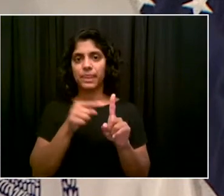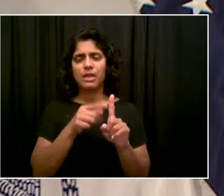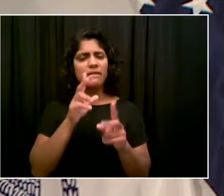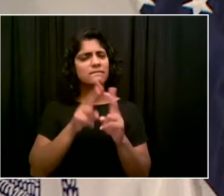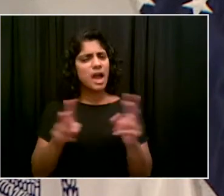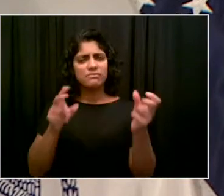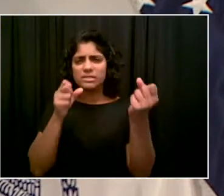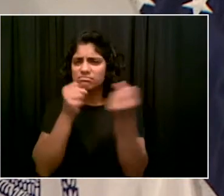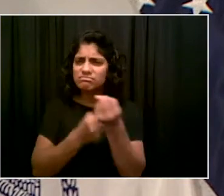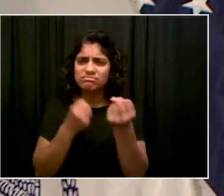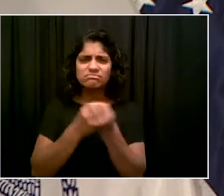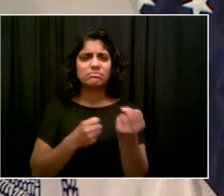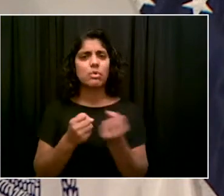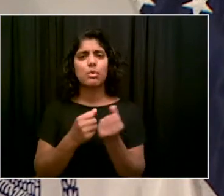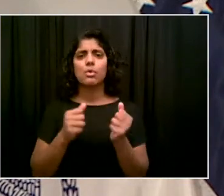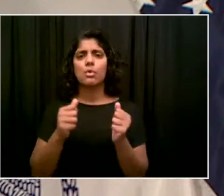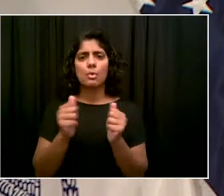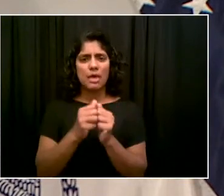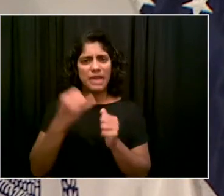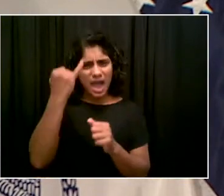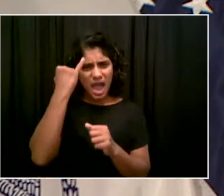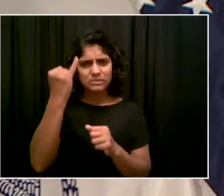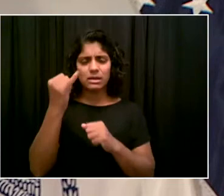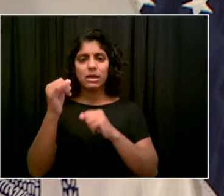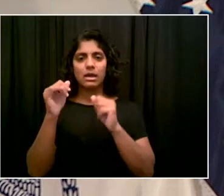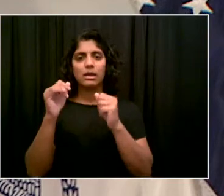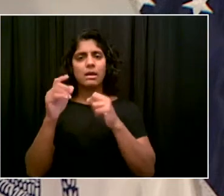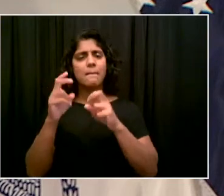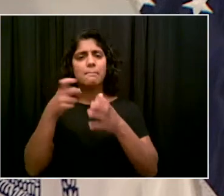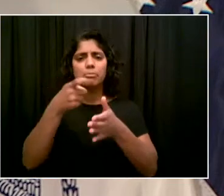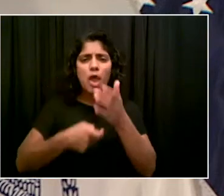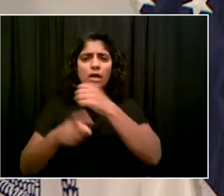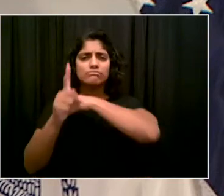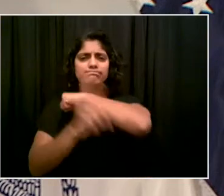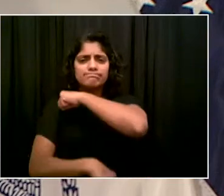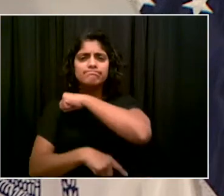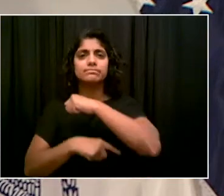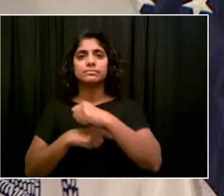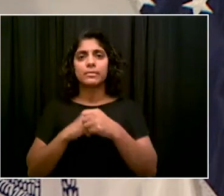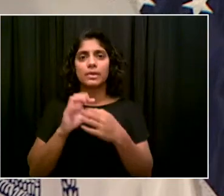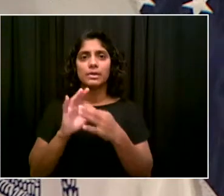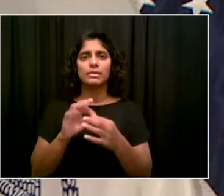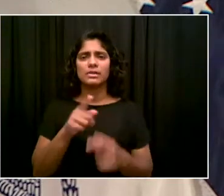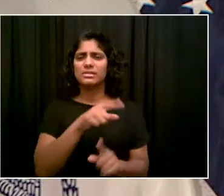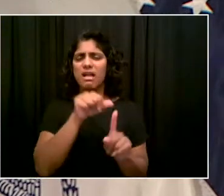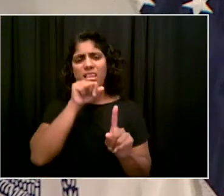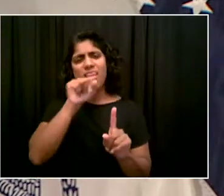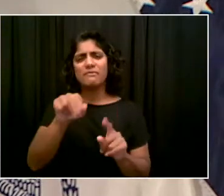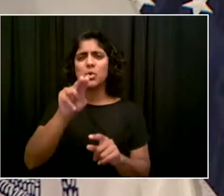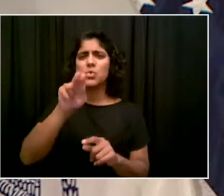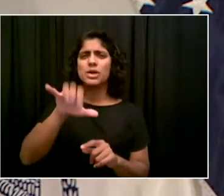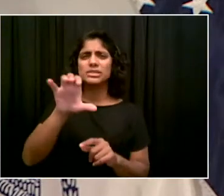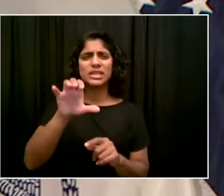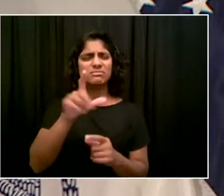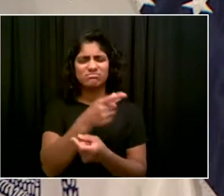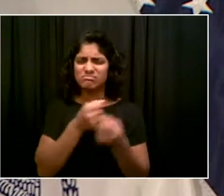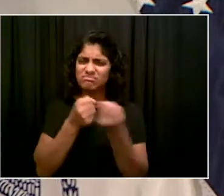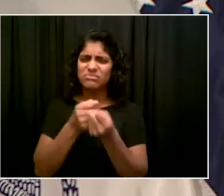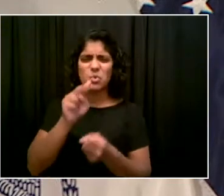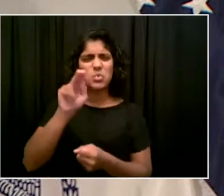ESPCUTRM, HE'S THE CHAIR OF MUSEUMS AND CULTURAL INSTITUTION, SO